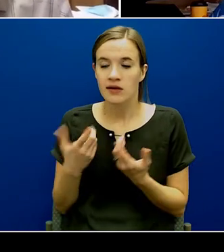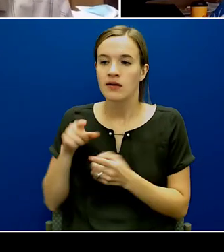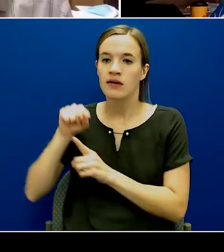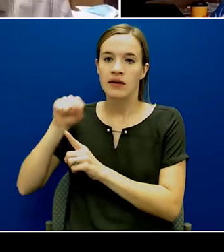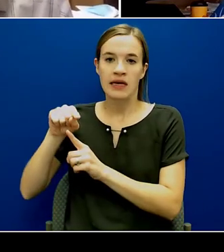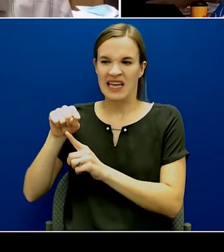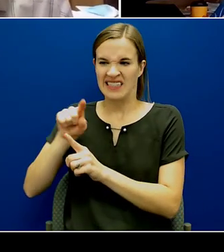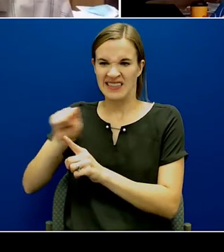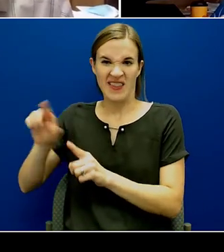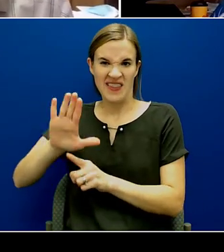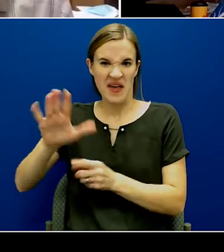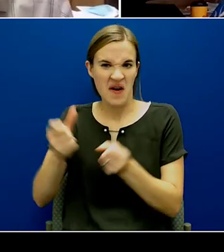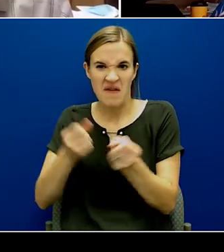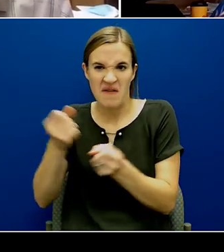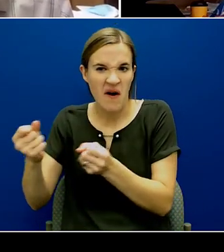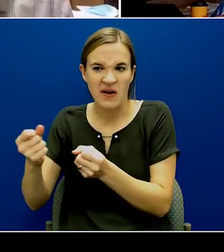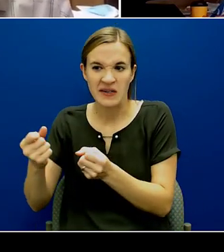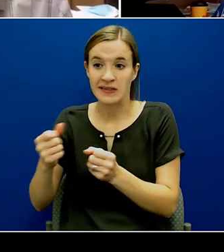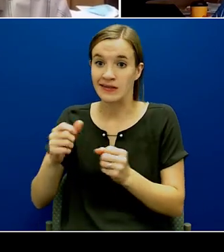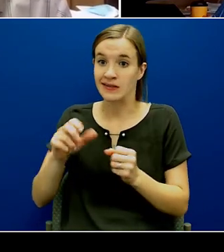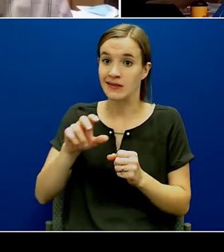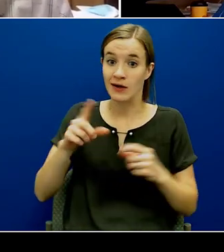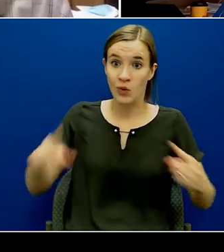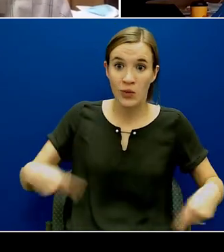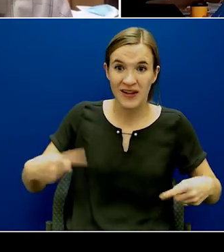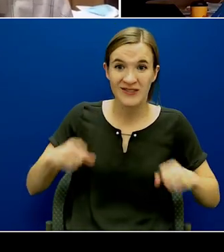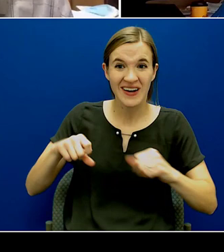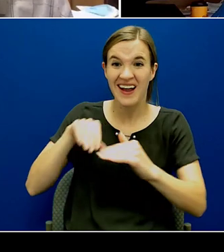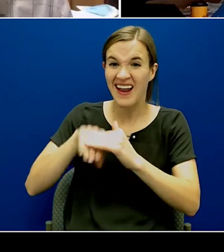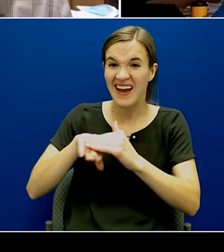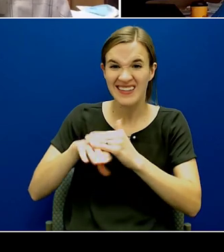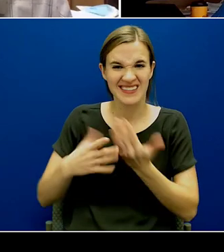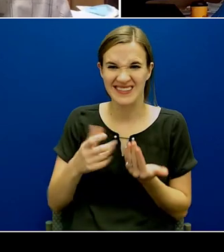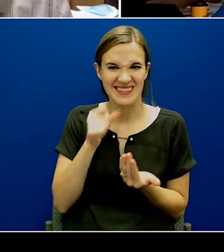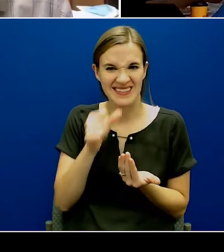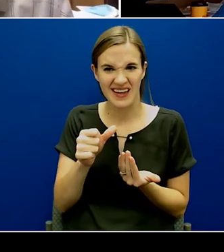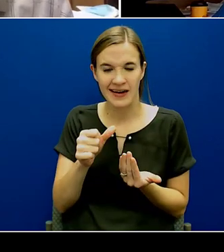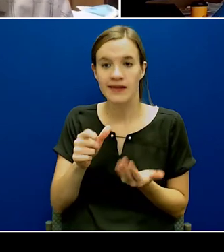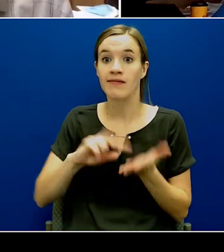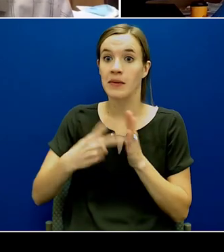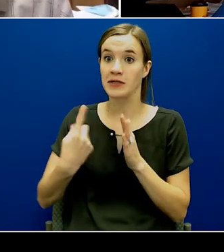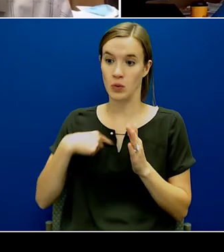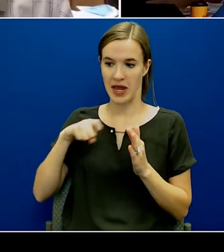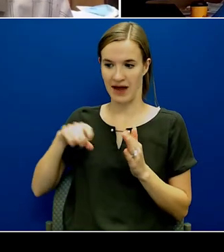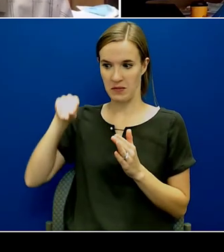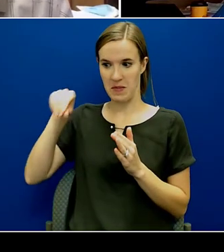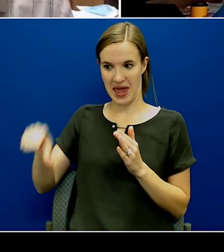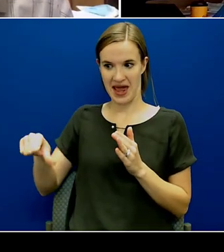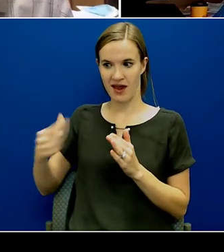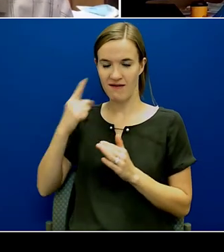pretty busy, you know, helping transport for senior meal sites and things like that, as well. So they're getting lots of use, but